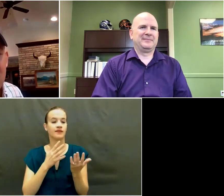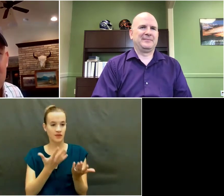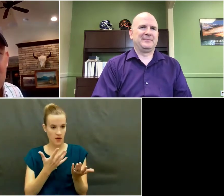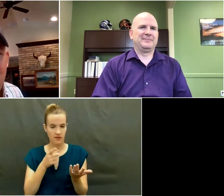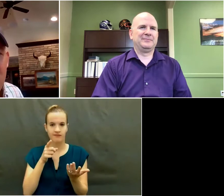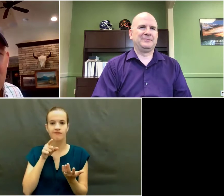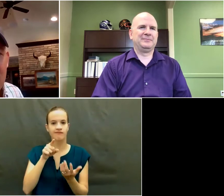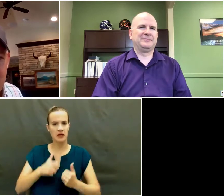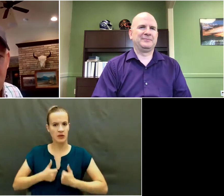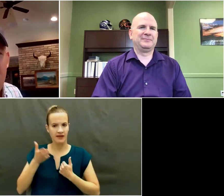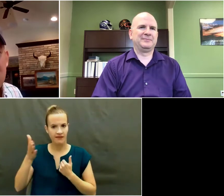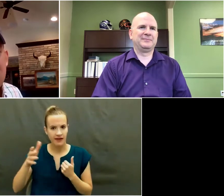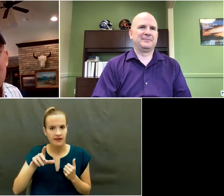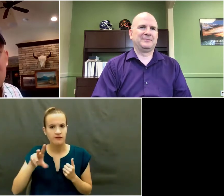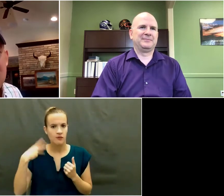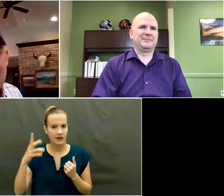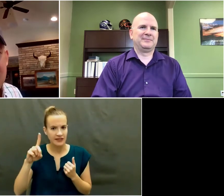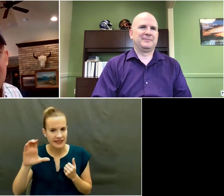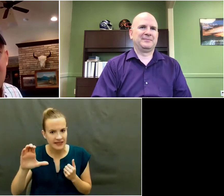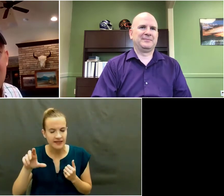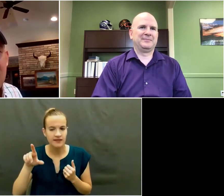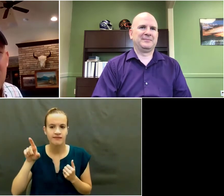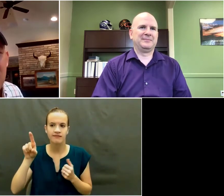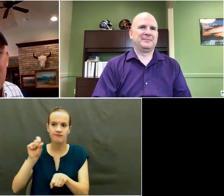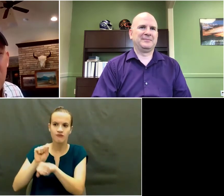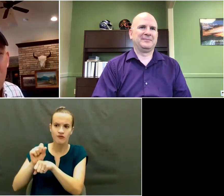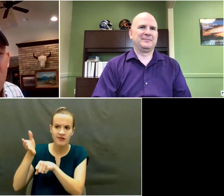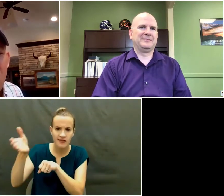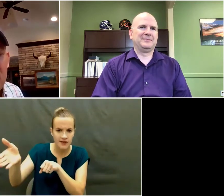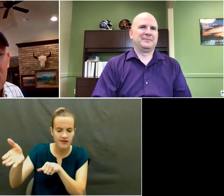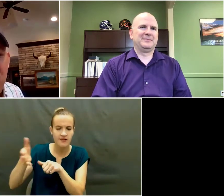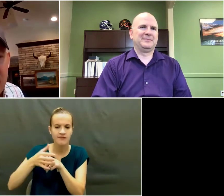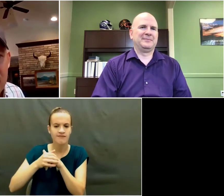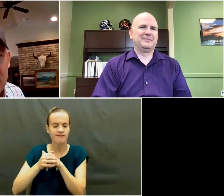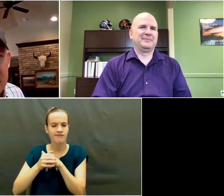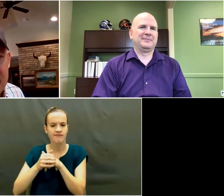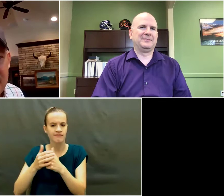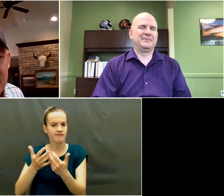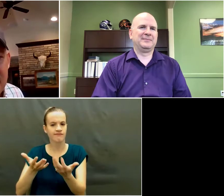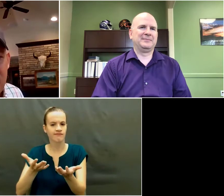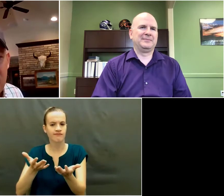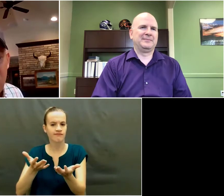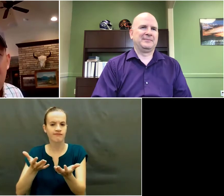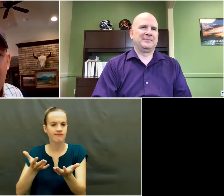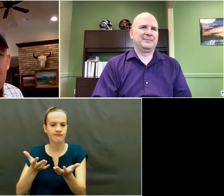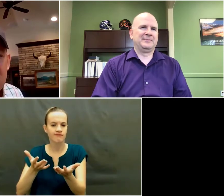doing some work and living in Washington DC and, and what what brought you to DC? and What time was